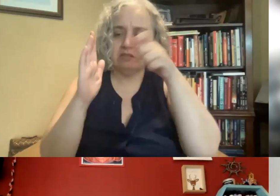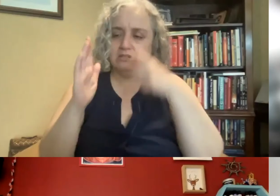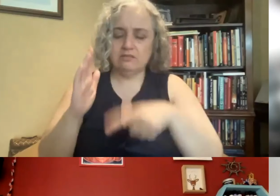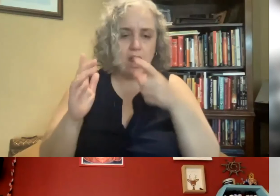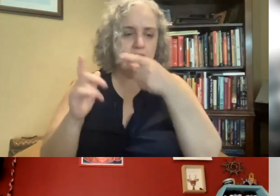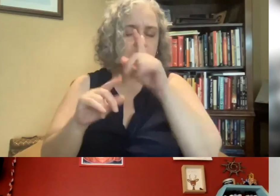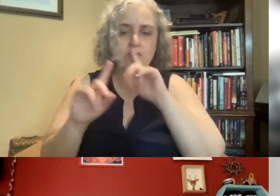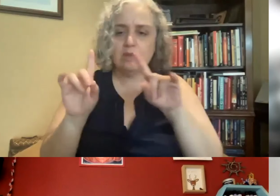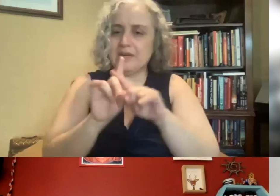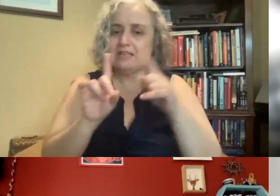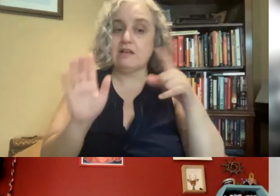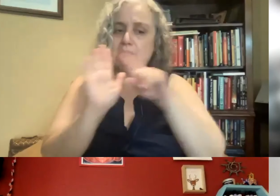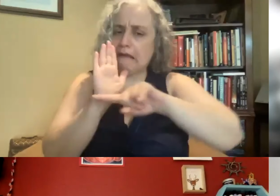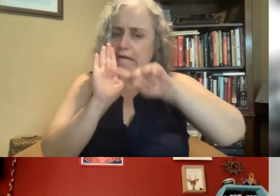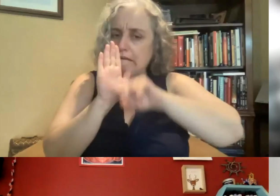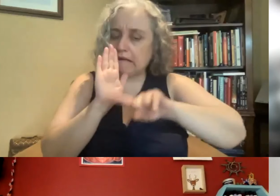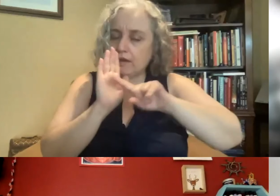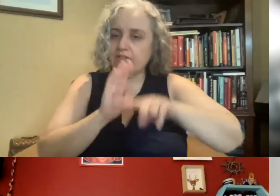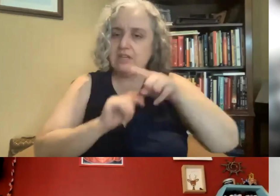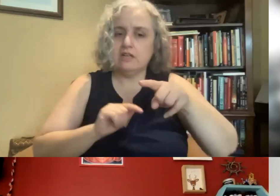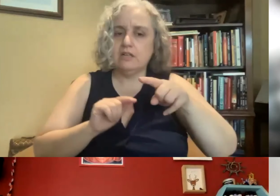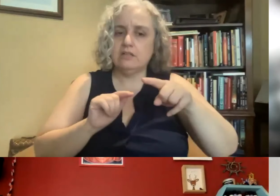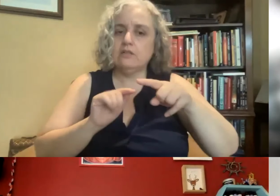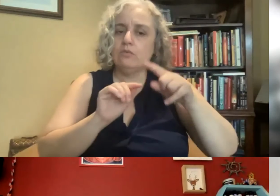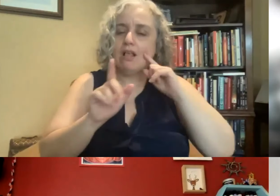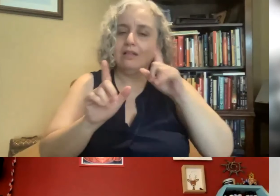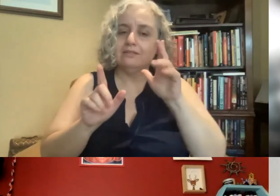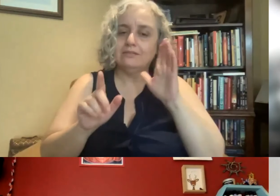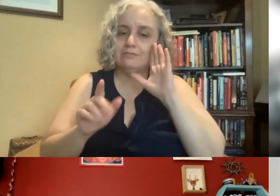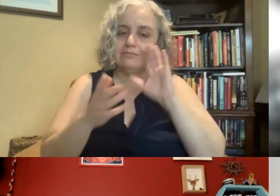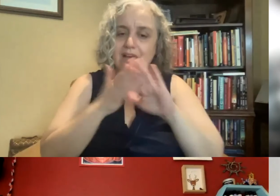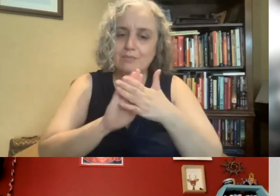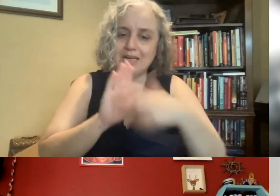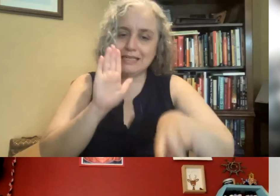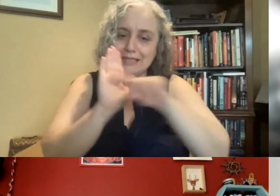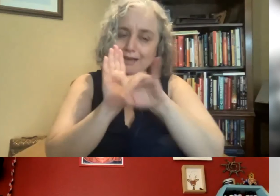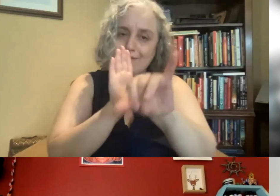any epidemiological decision-making system